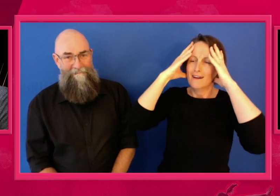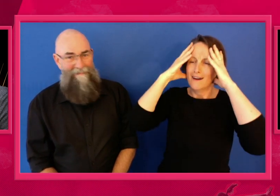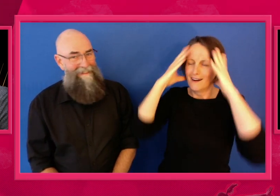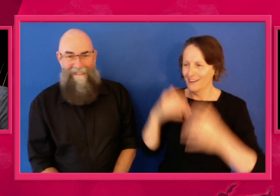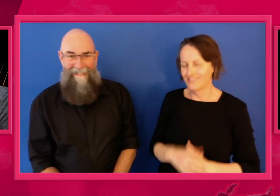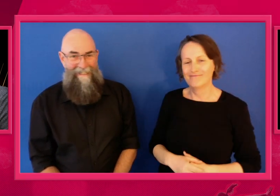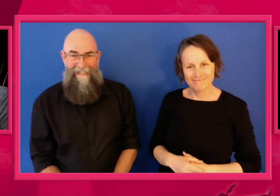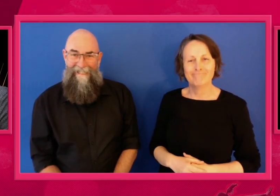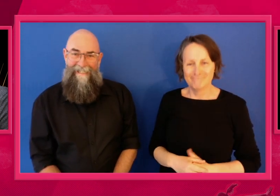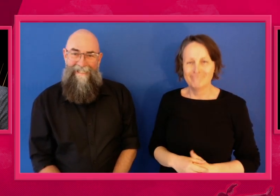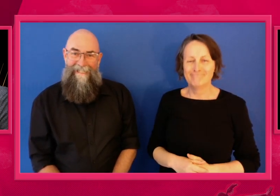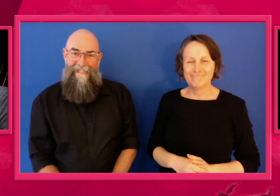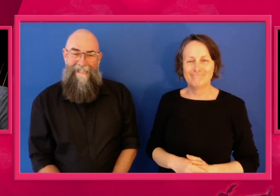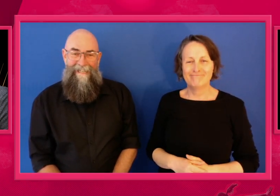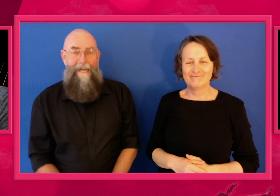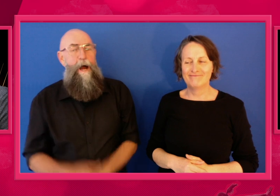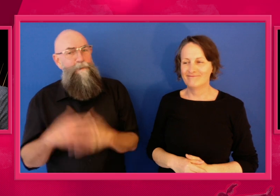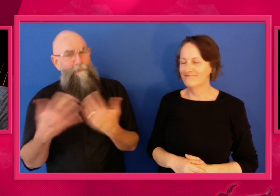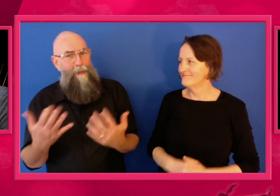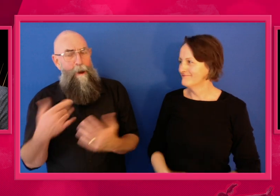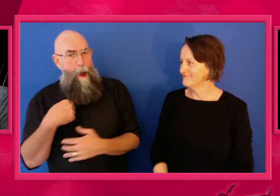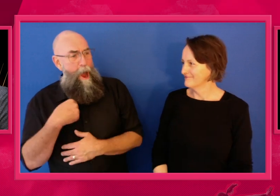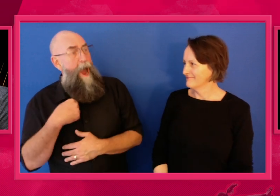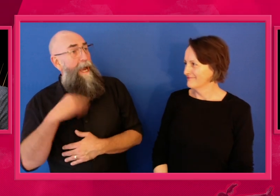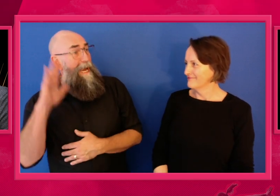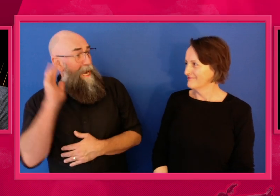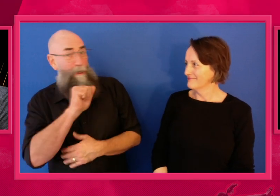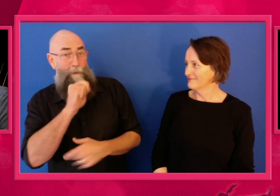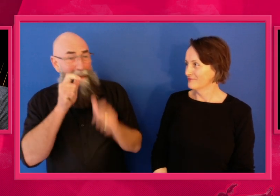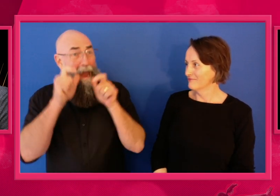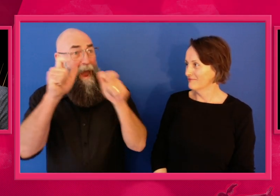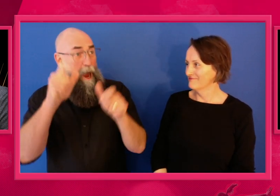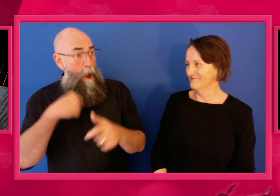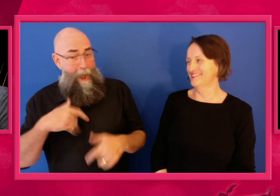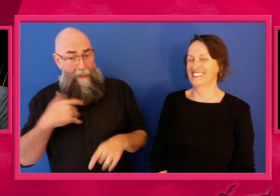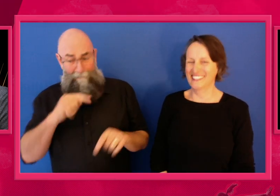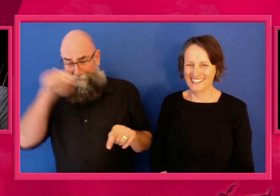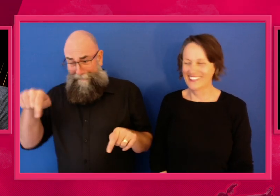Kurt Fearnley: So I could actually hear you from the other side of the city last night.